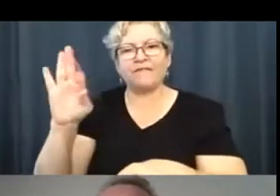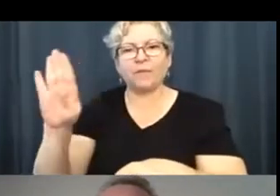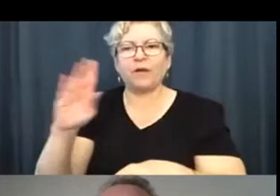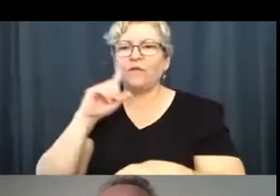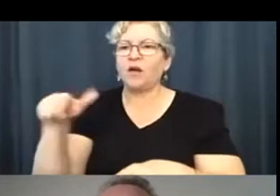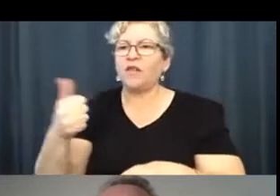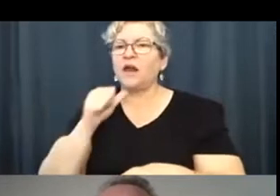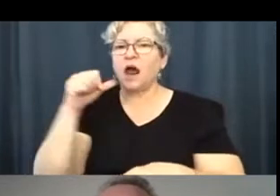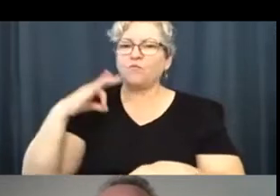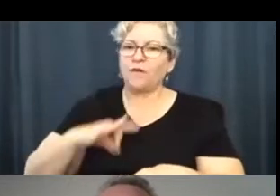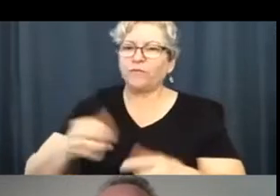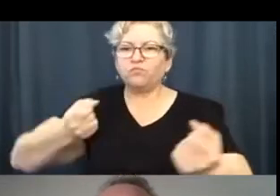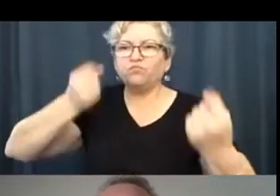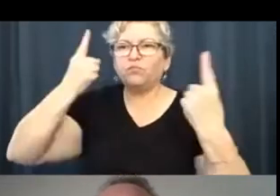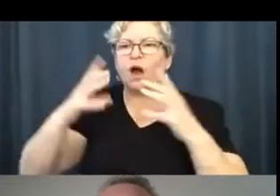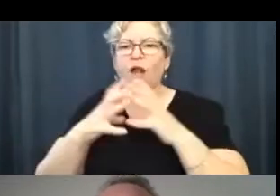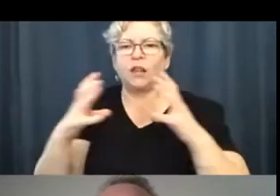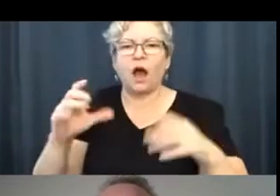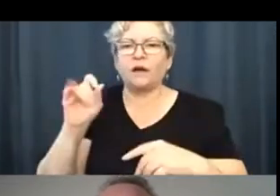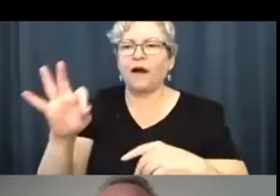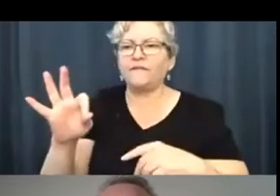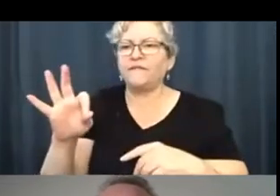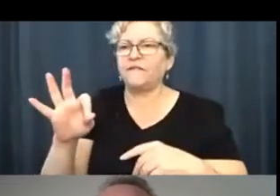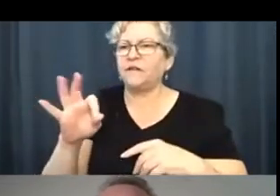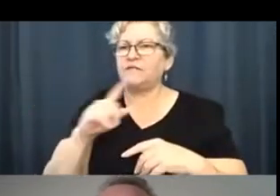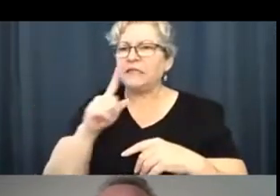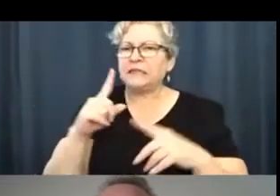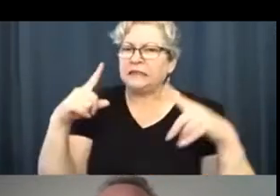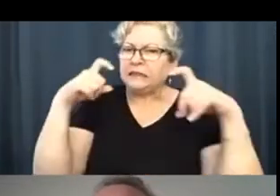We understand a lot of the intricacies that go along with being a nonprofit.